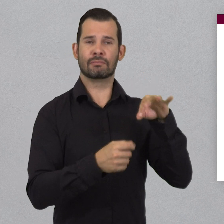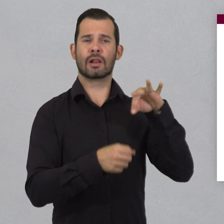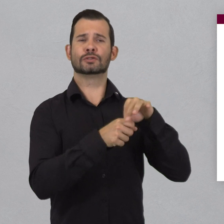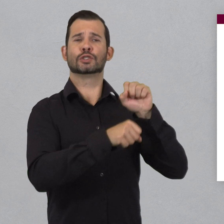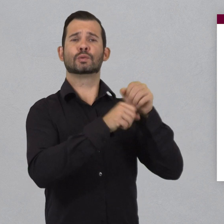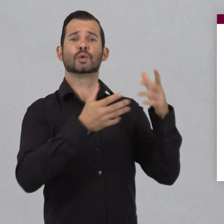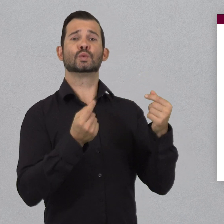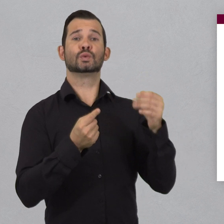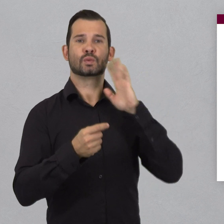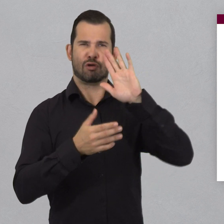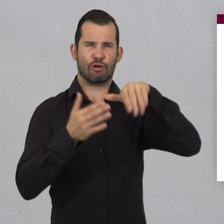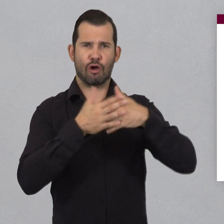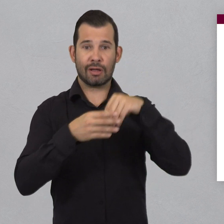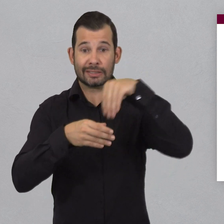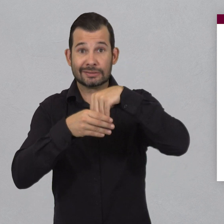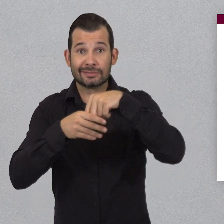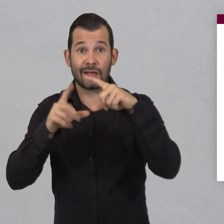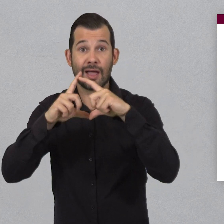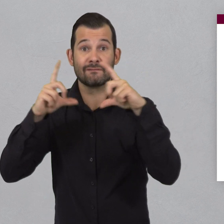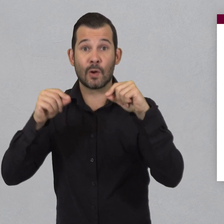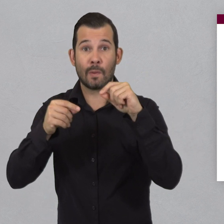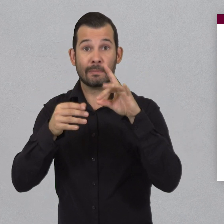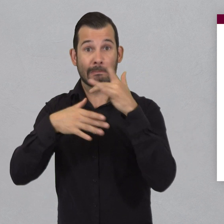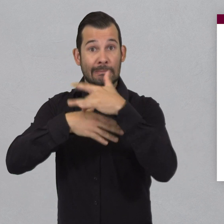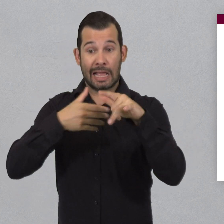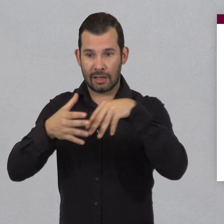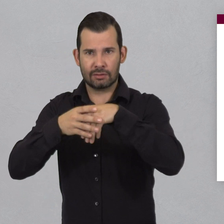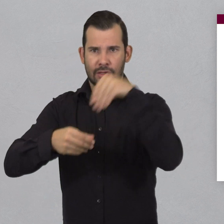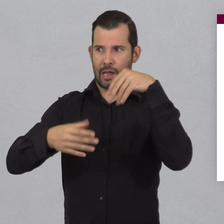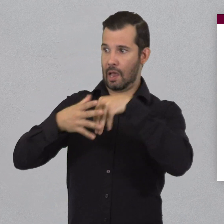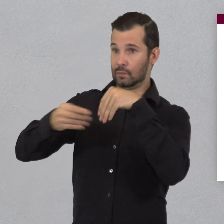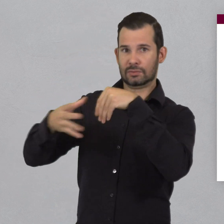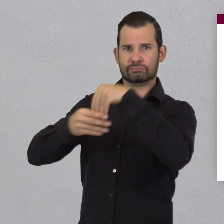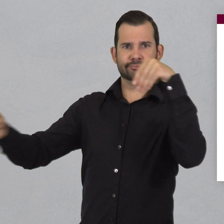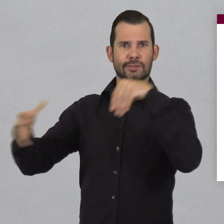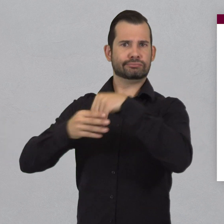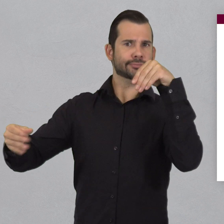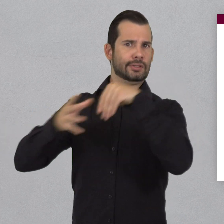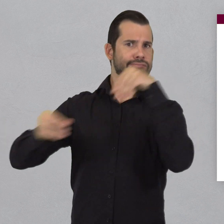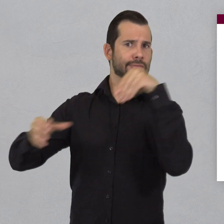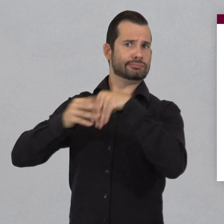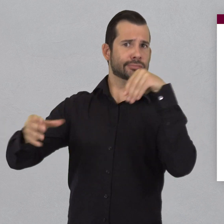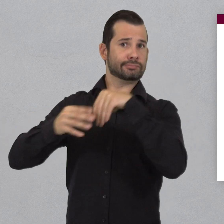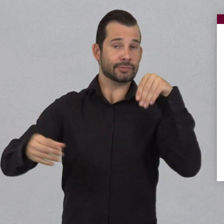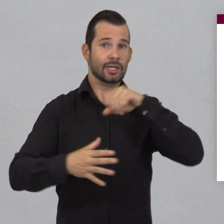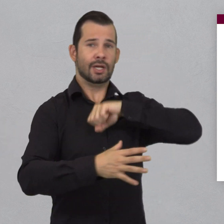an election worker will remove all the blank inner envelopes from the signed outer envelopes.